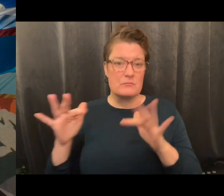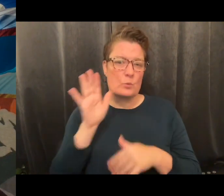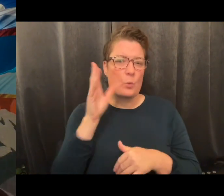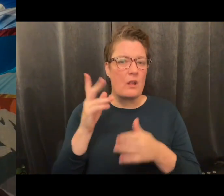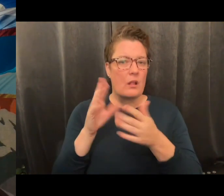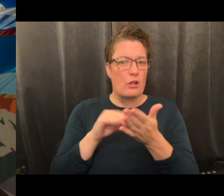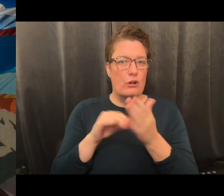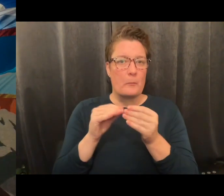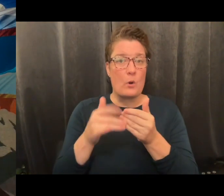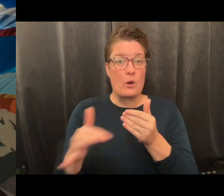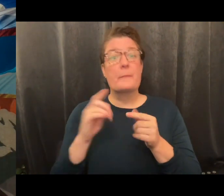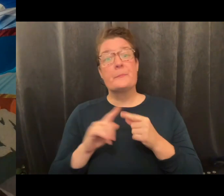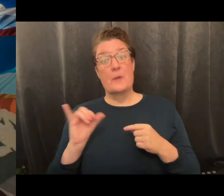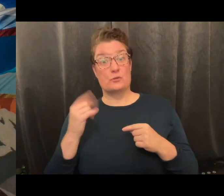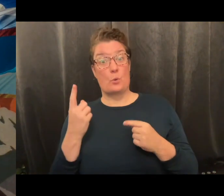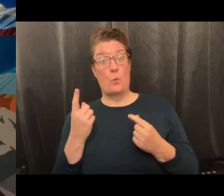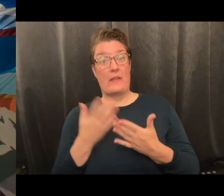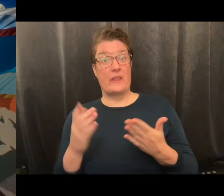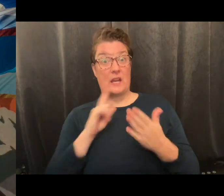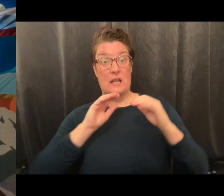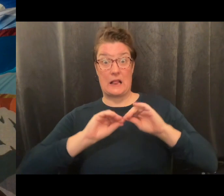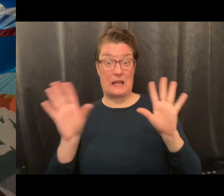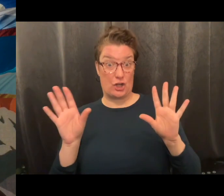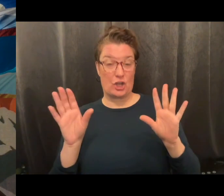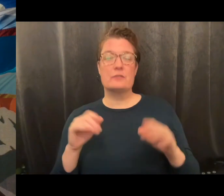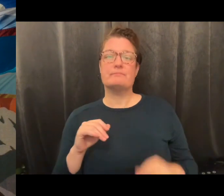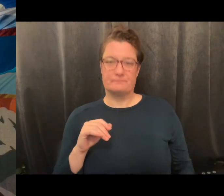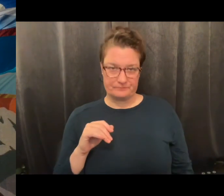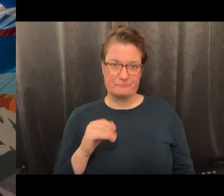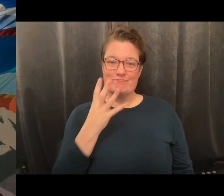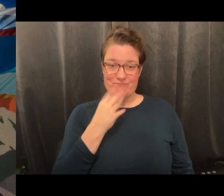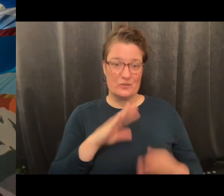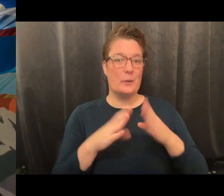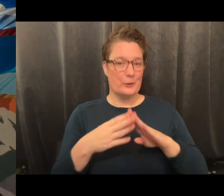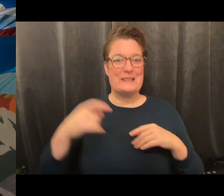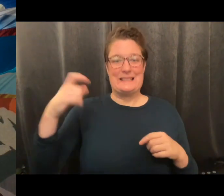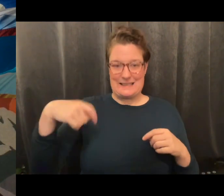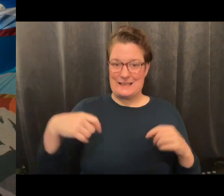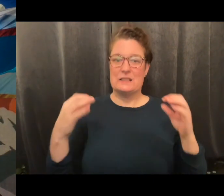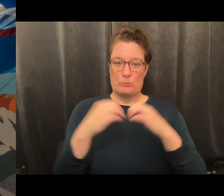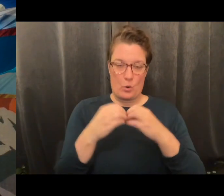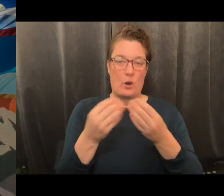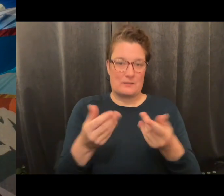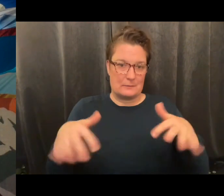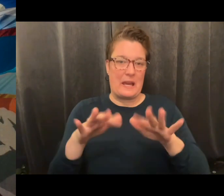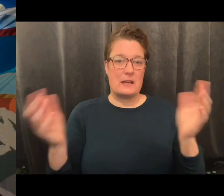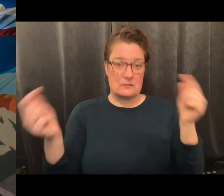the Jewish community needs more spaces to learn about racial justice and reparations and teshuvah.